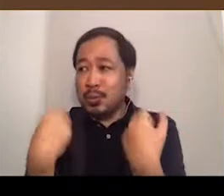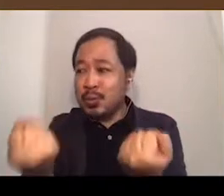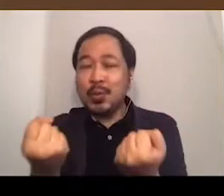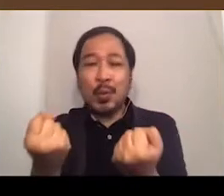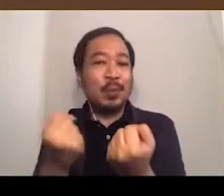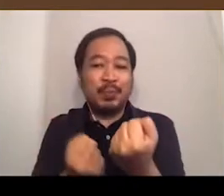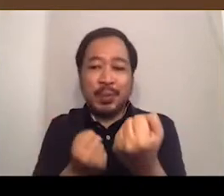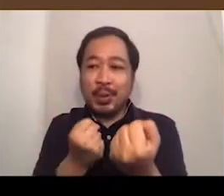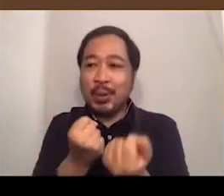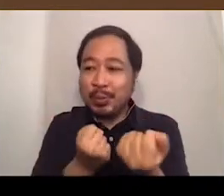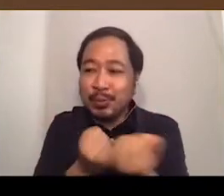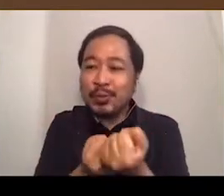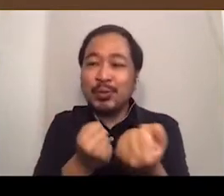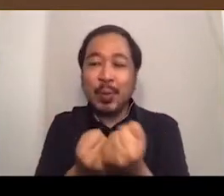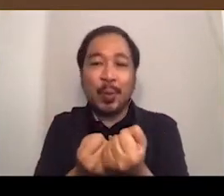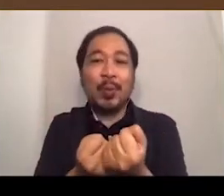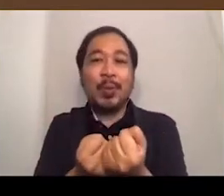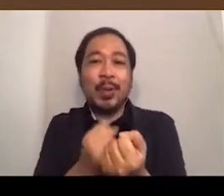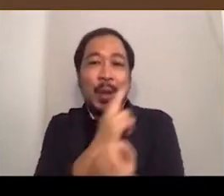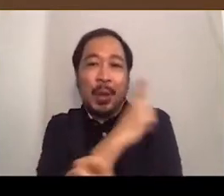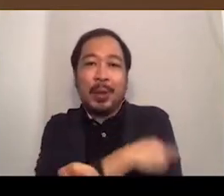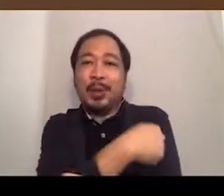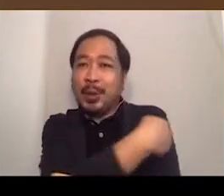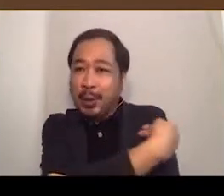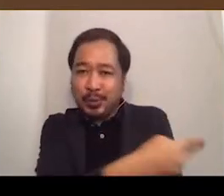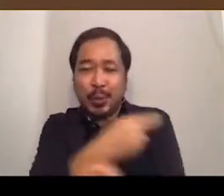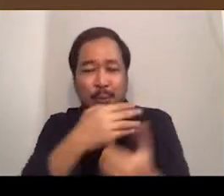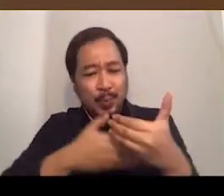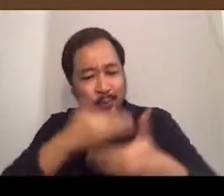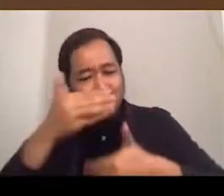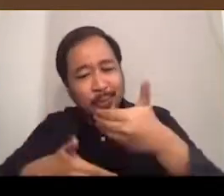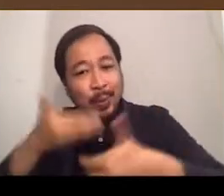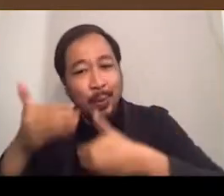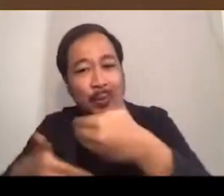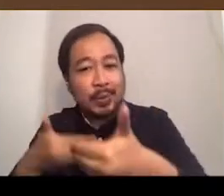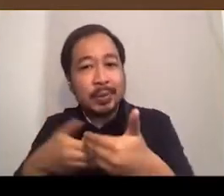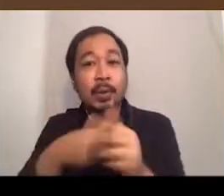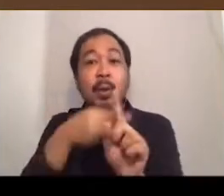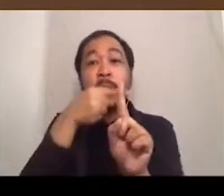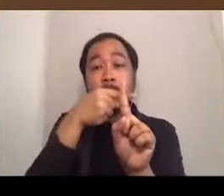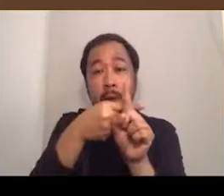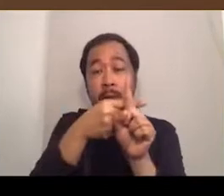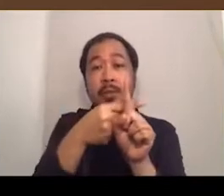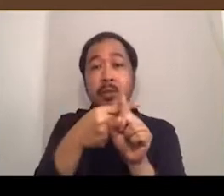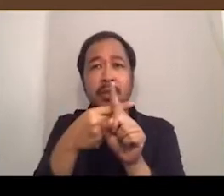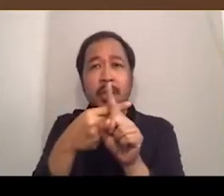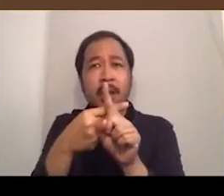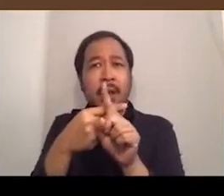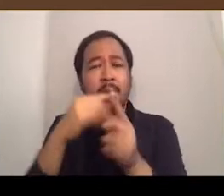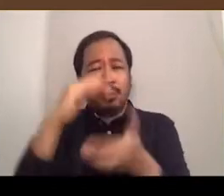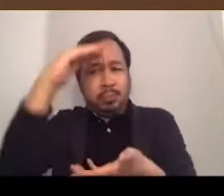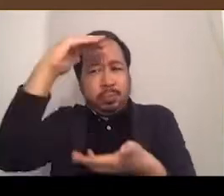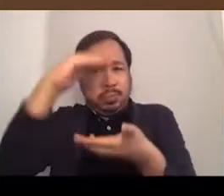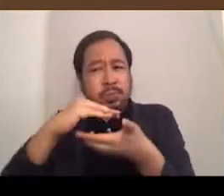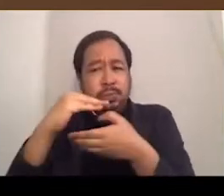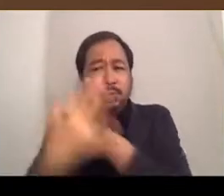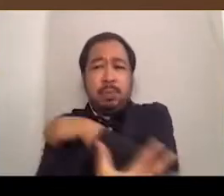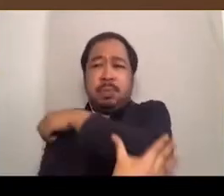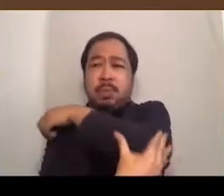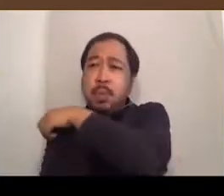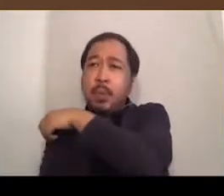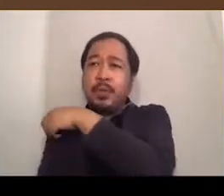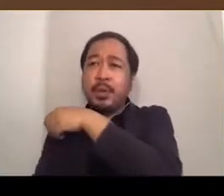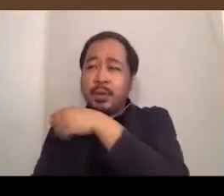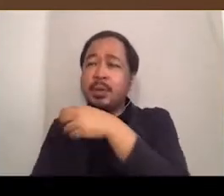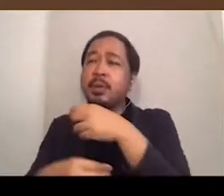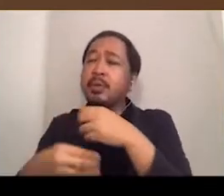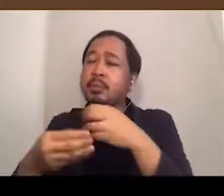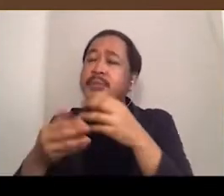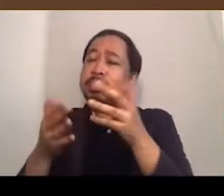As well as to support their poverty relief and their employment after the pandemic.